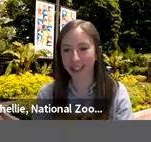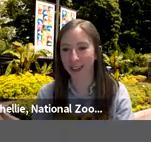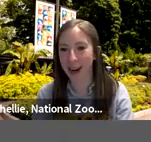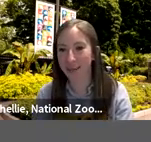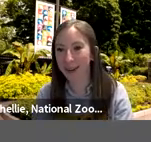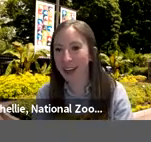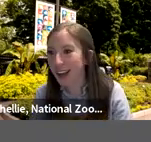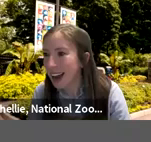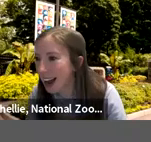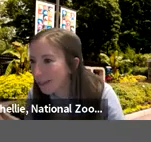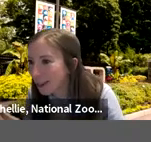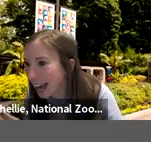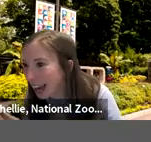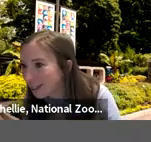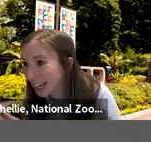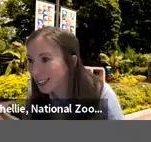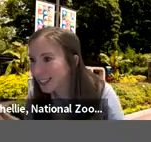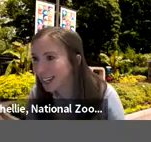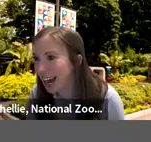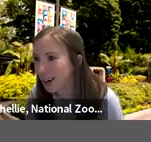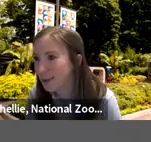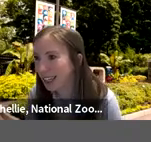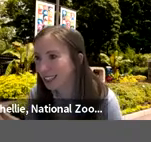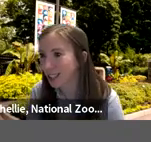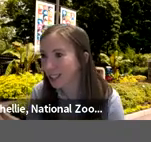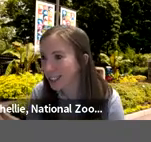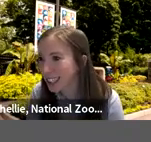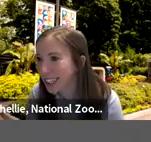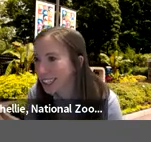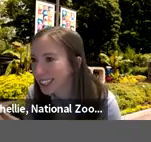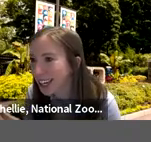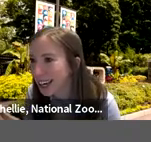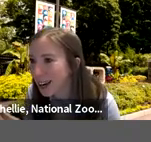from!